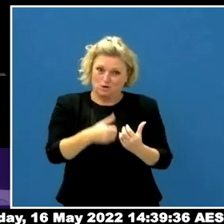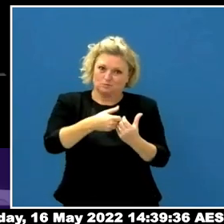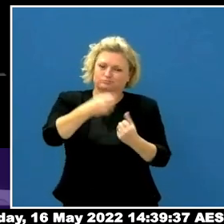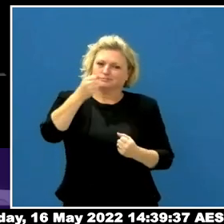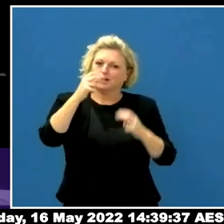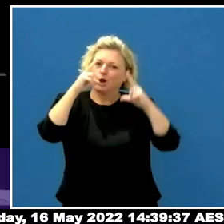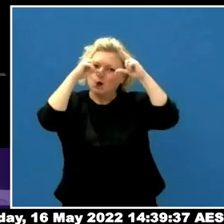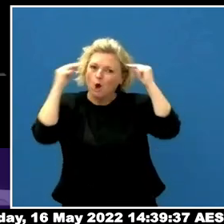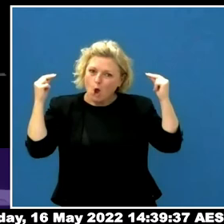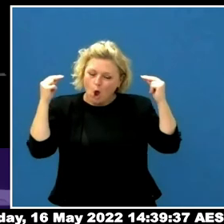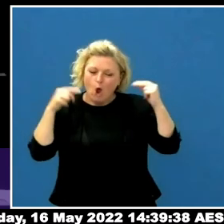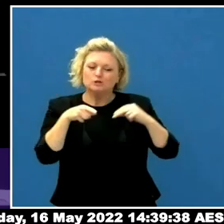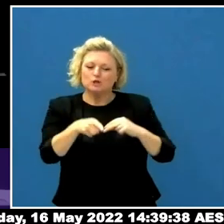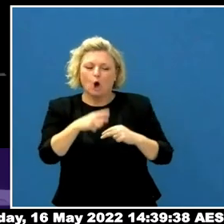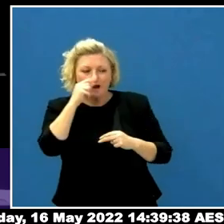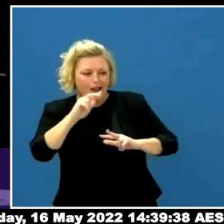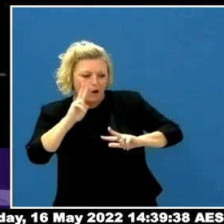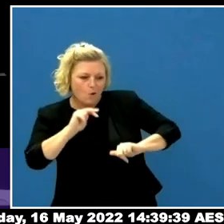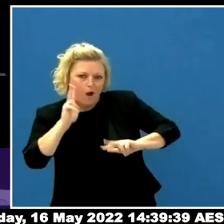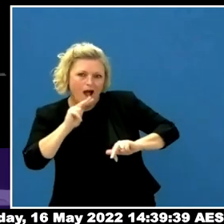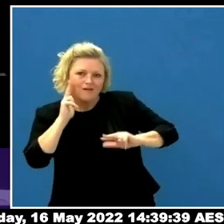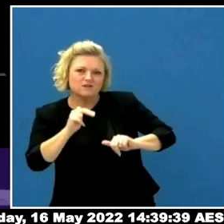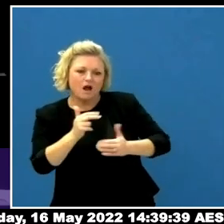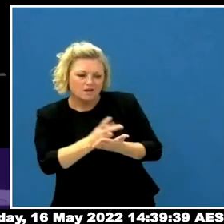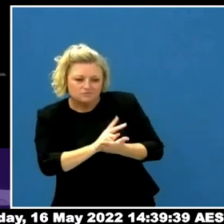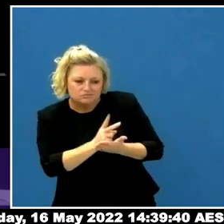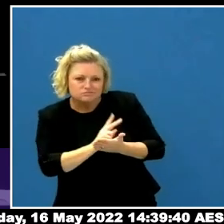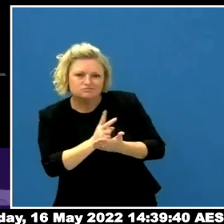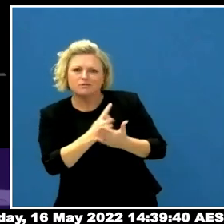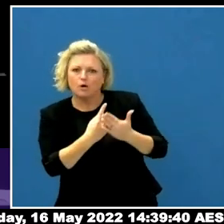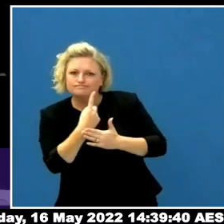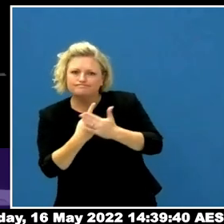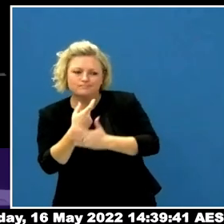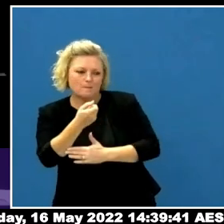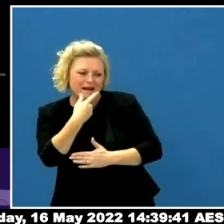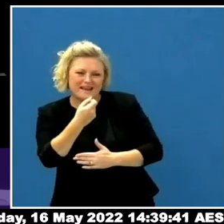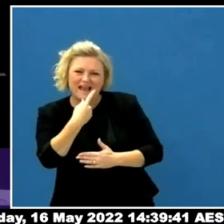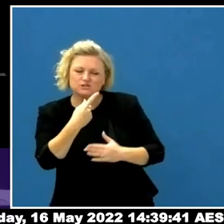that Simon needs. MR FOGARTY: That one-on-one support is covered entirely by his funding - his NDIS funding.